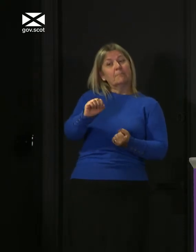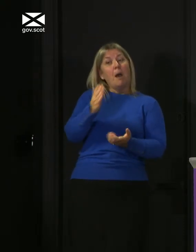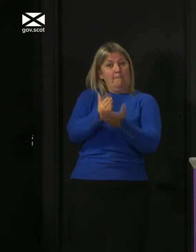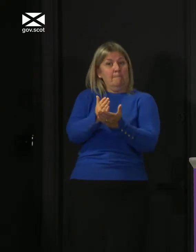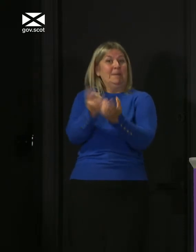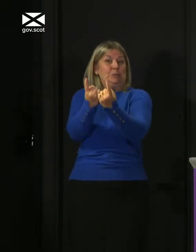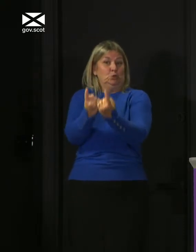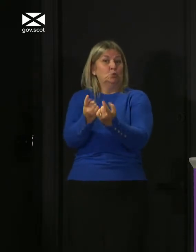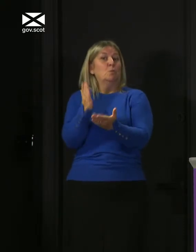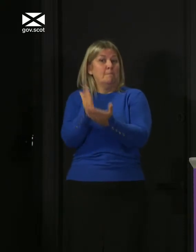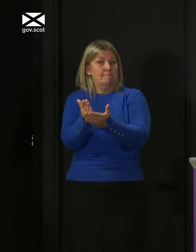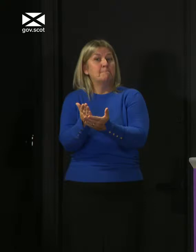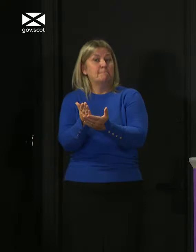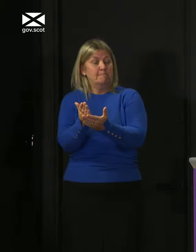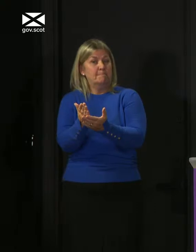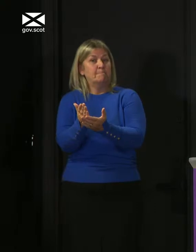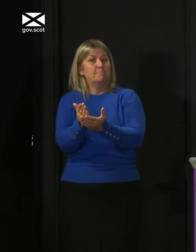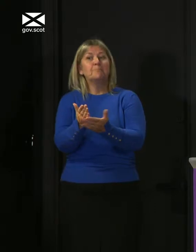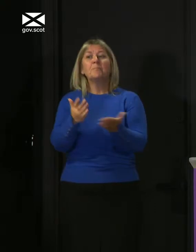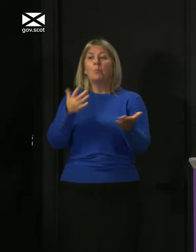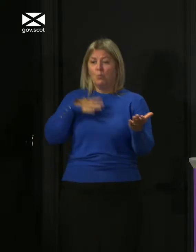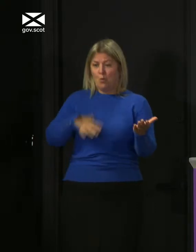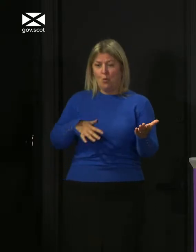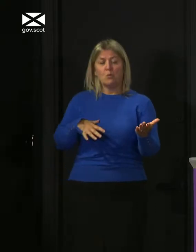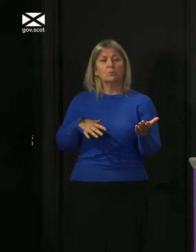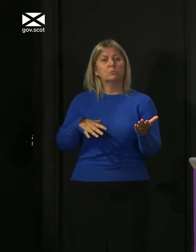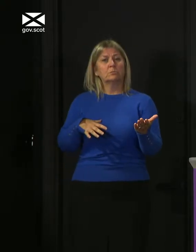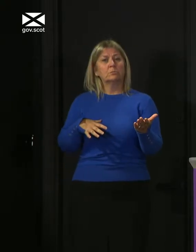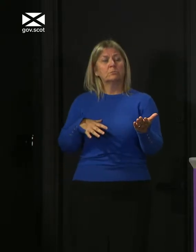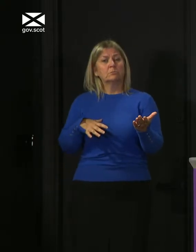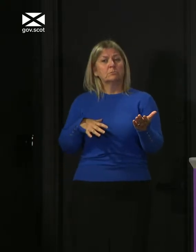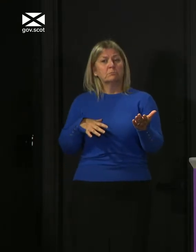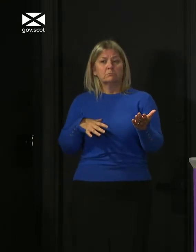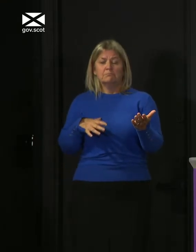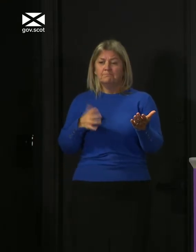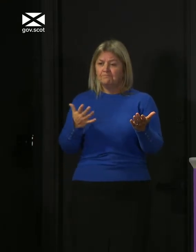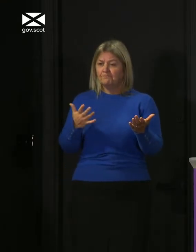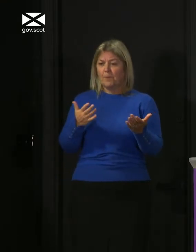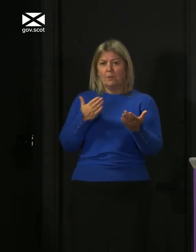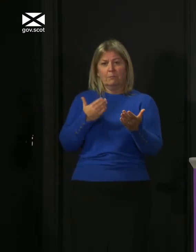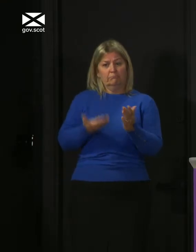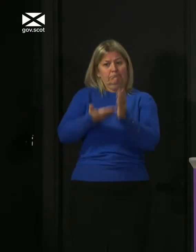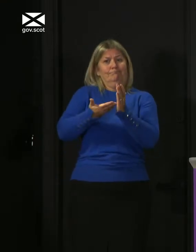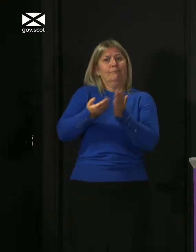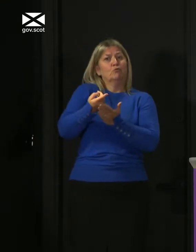is we want to make sure that if we are having to apply more restrictions then we give the public as